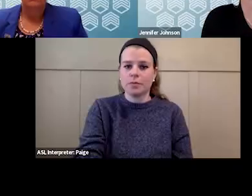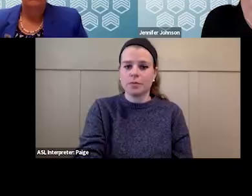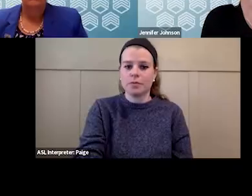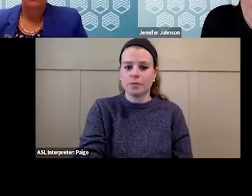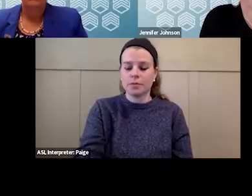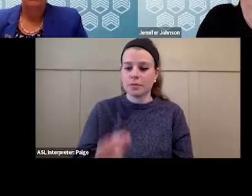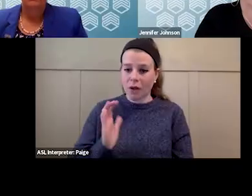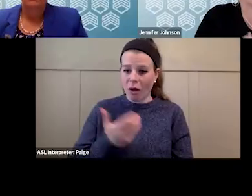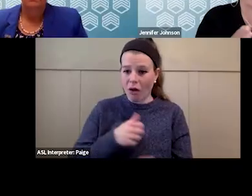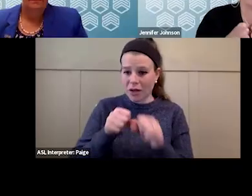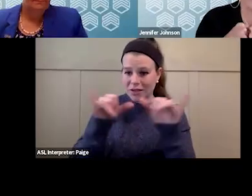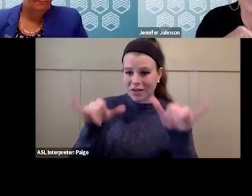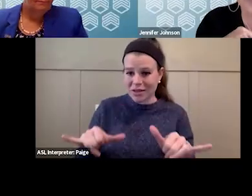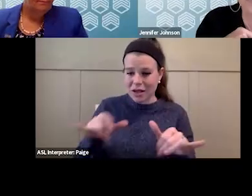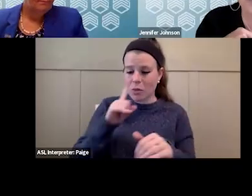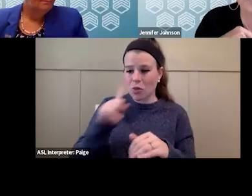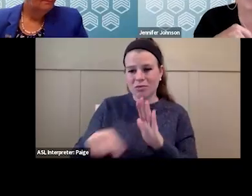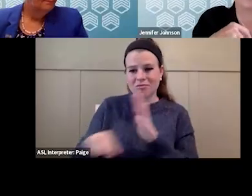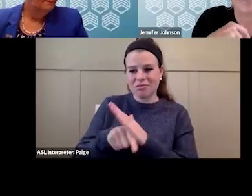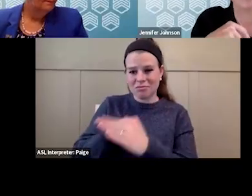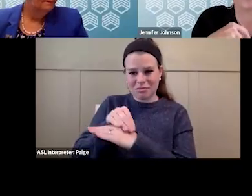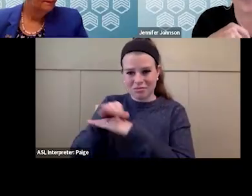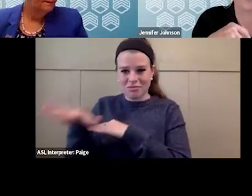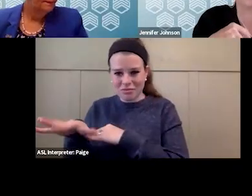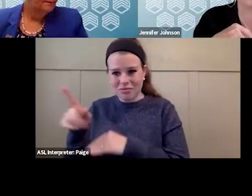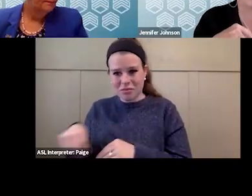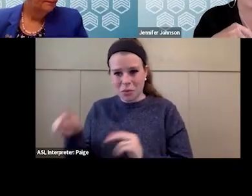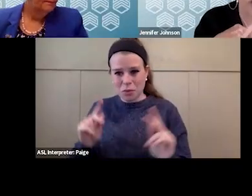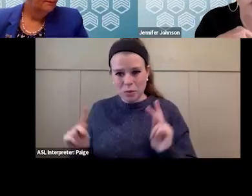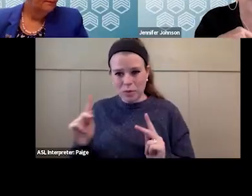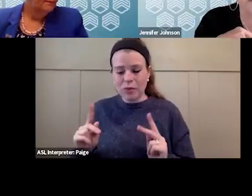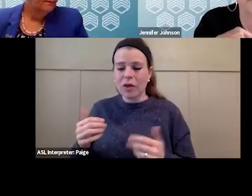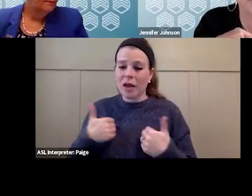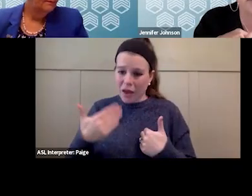systems, and have a really good reason to not trust our systems.